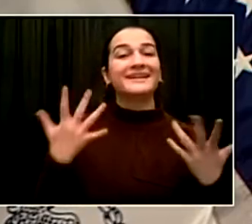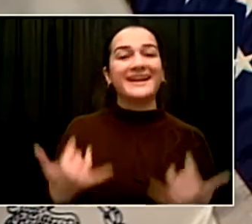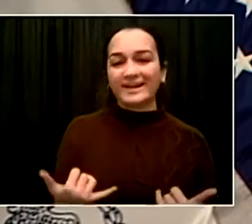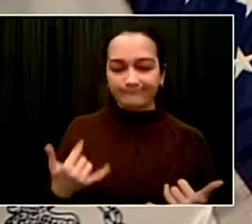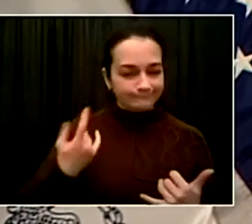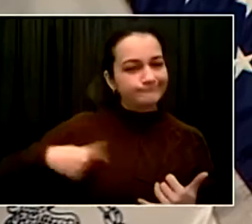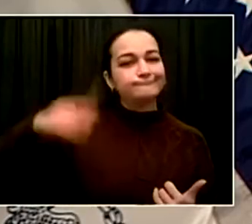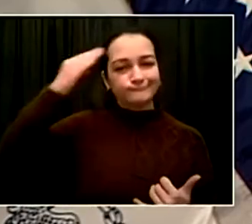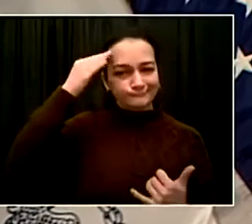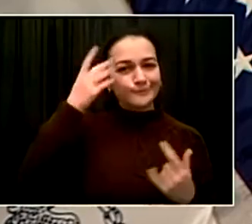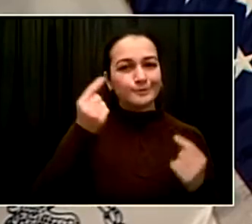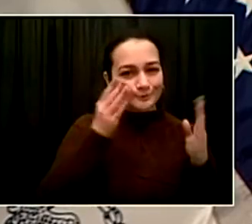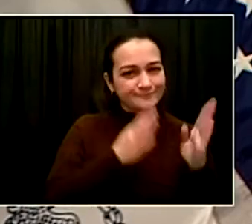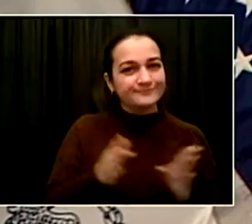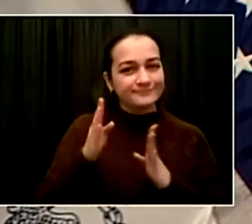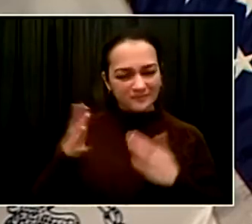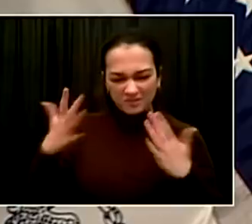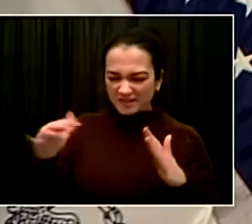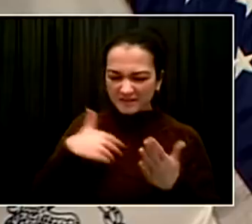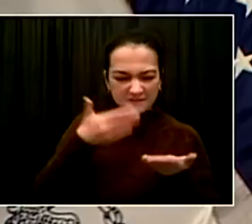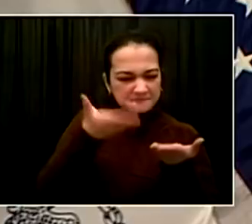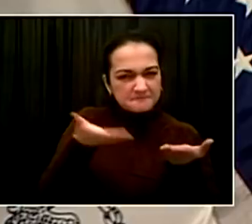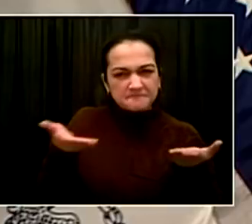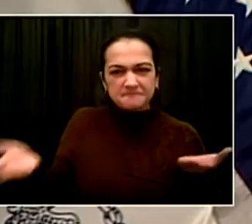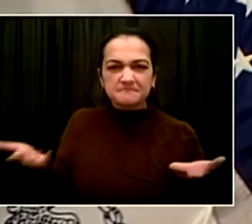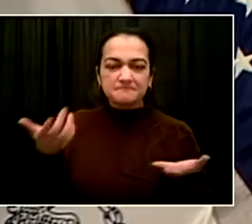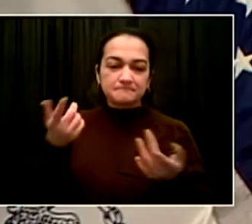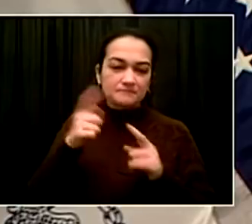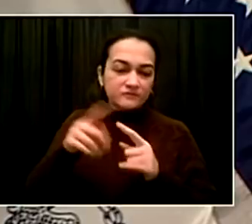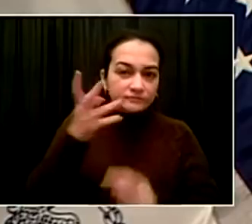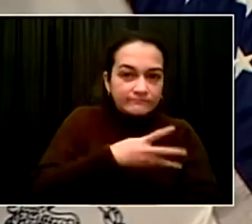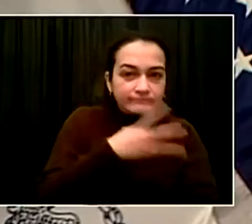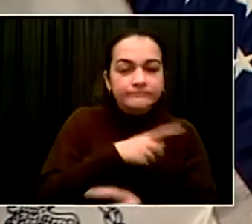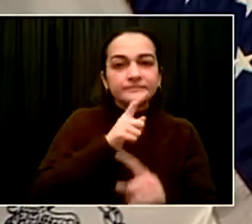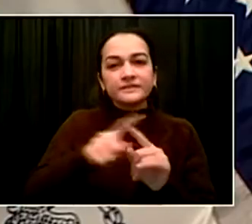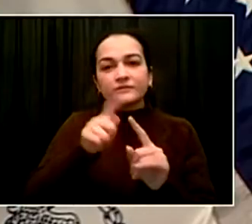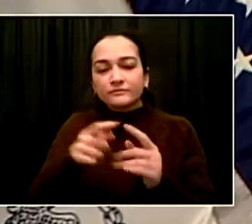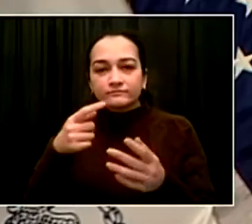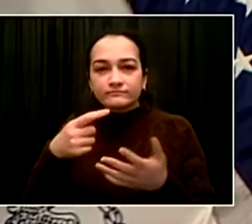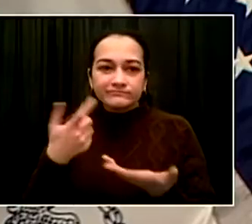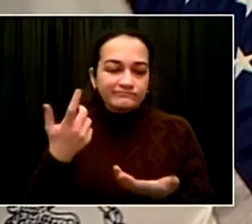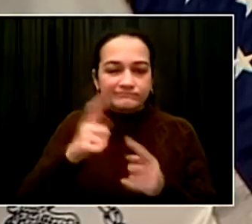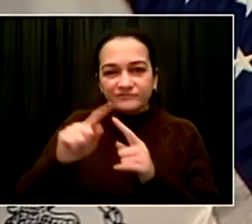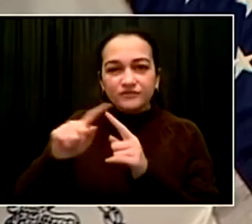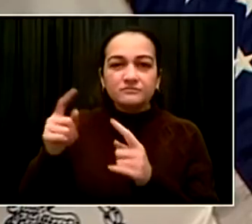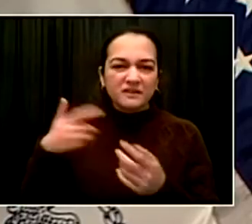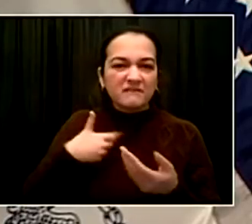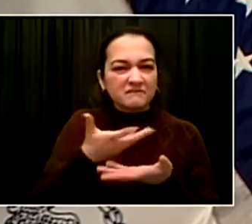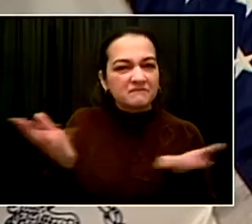SENSE OF TREATMENTS AND MORE TREATMENTS AVAILABLE AND THE